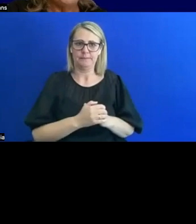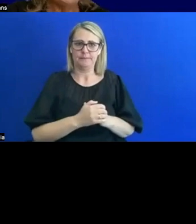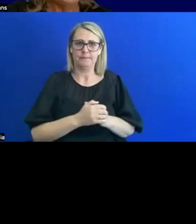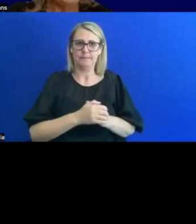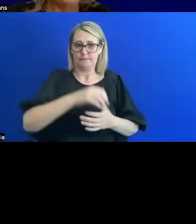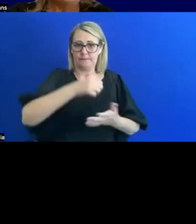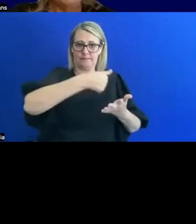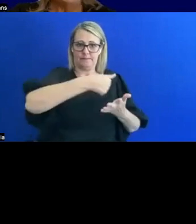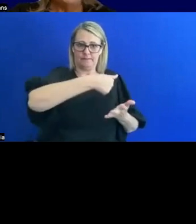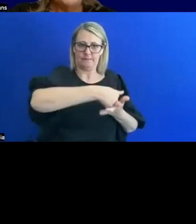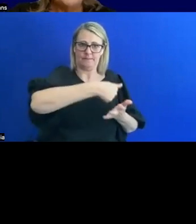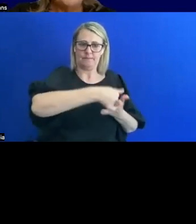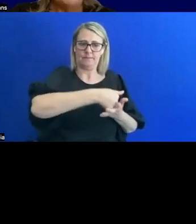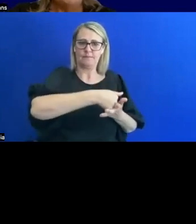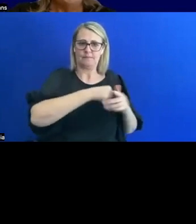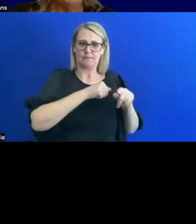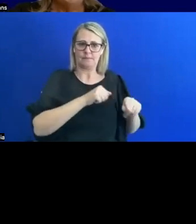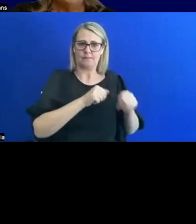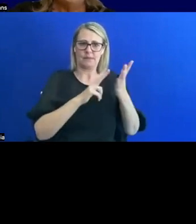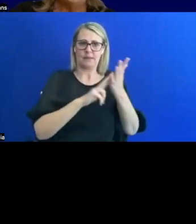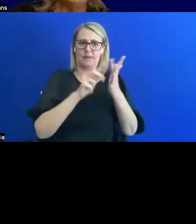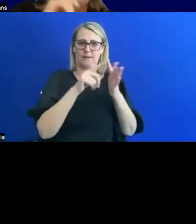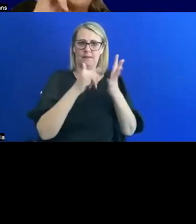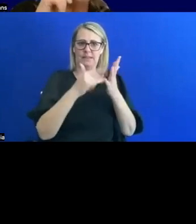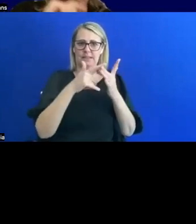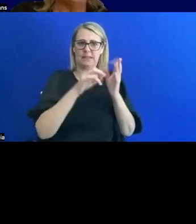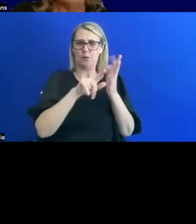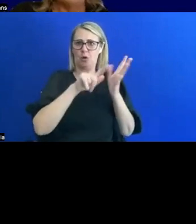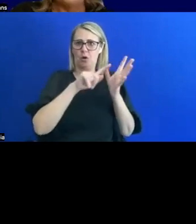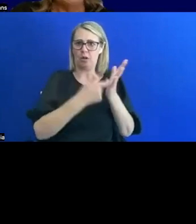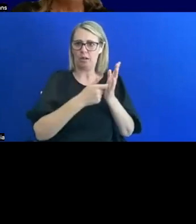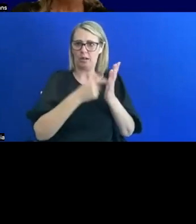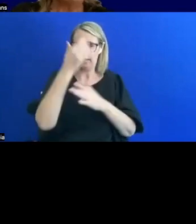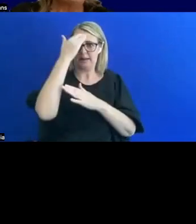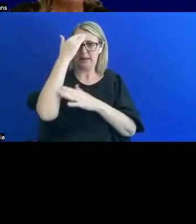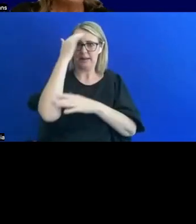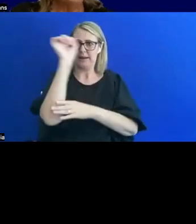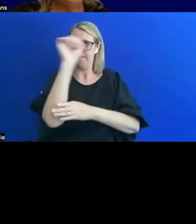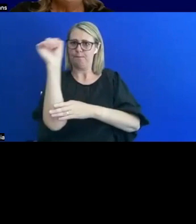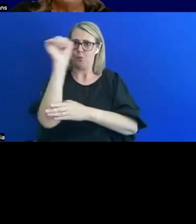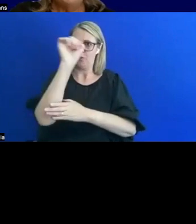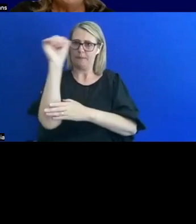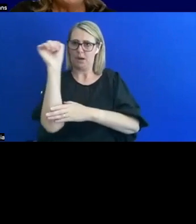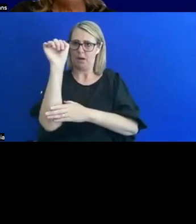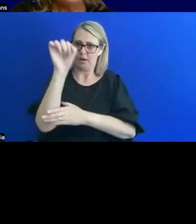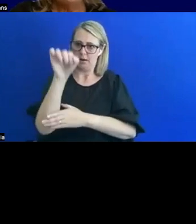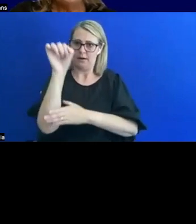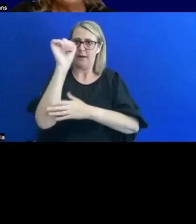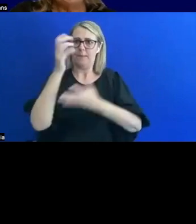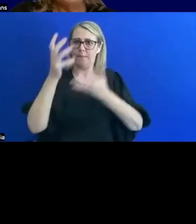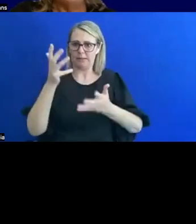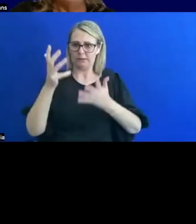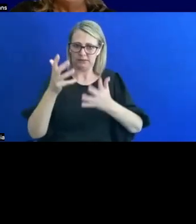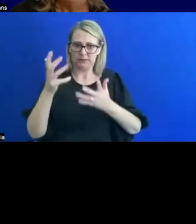widely recognised vestibular, which is head movement in space and balance, and proprioception,